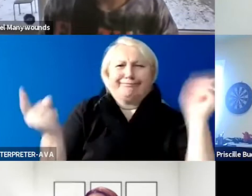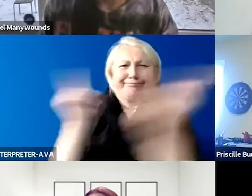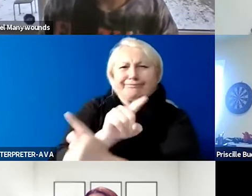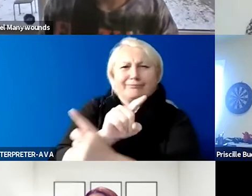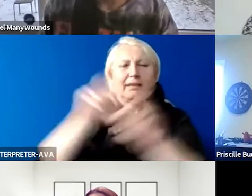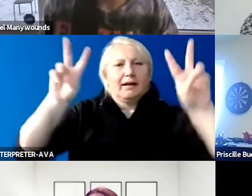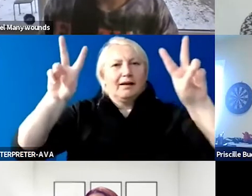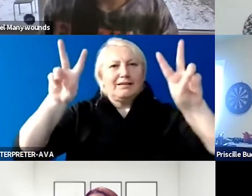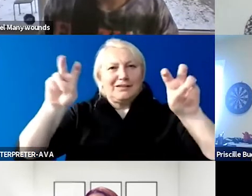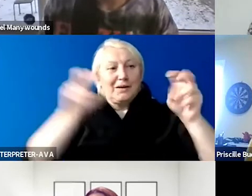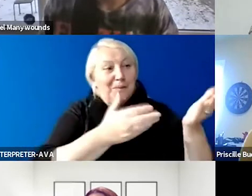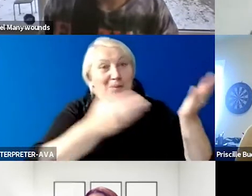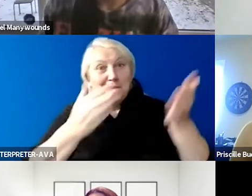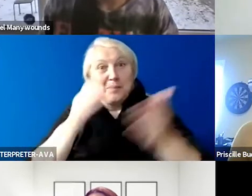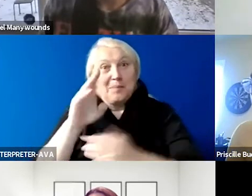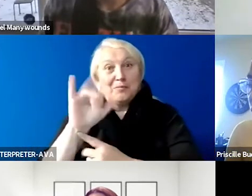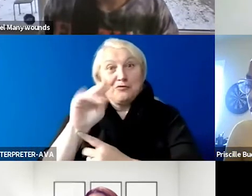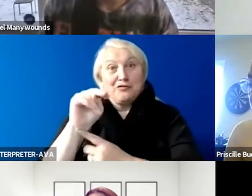Always get that mixed up. Thank you very much for the correction.